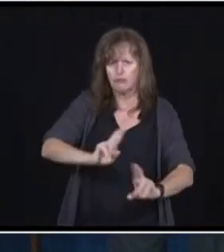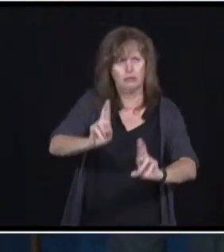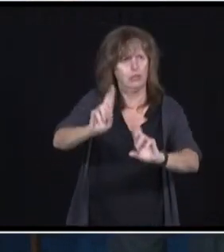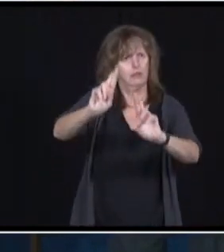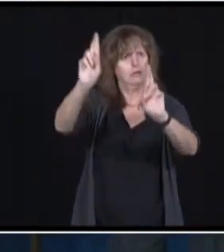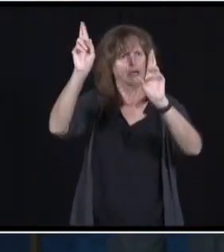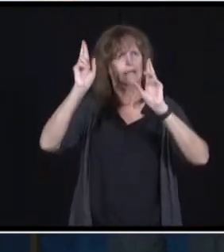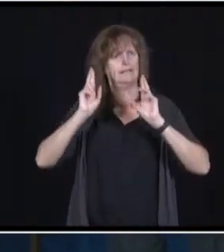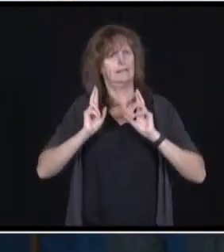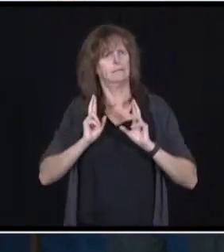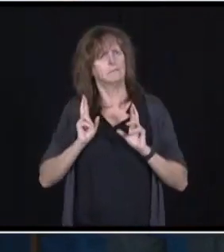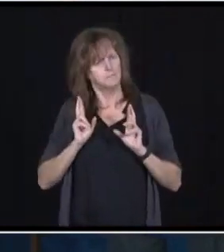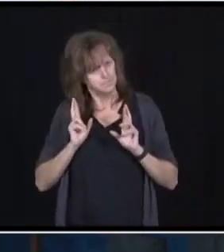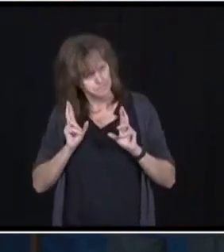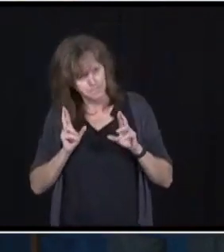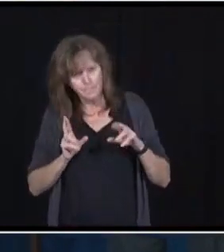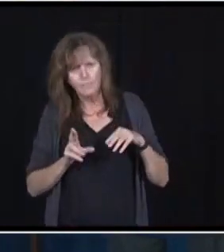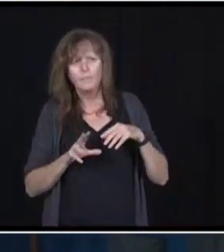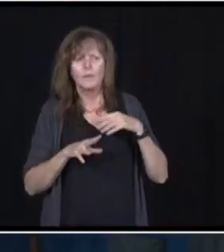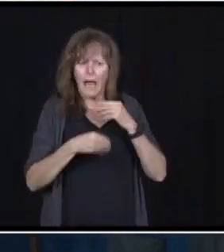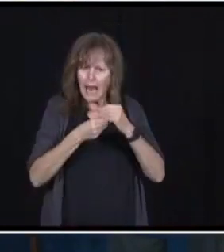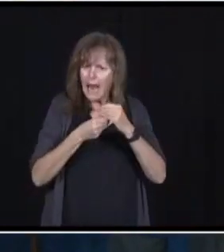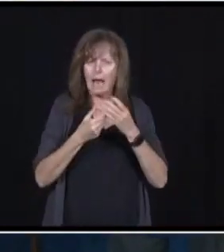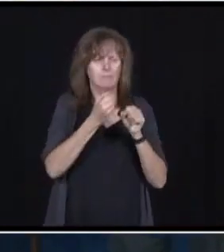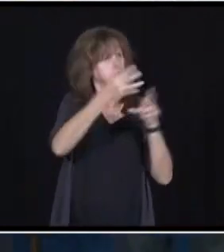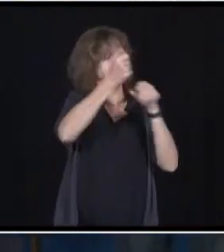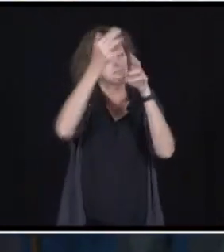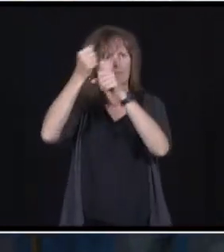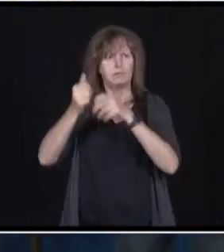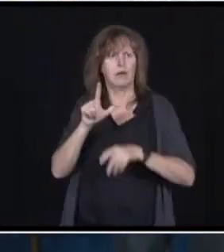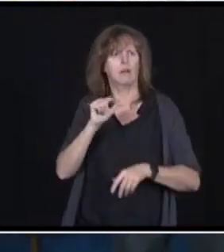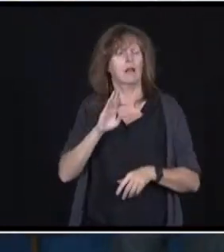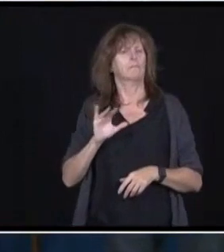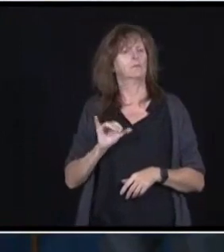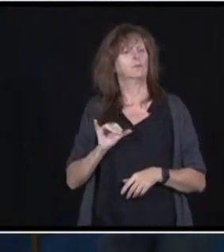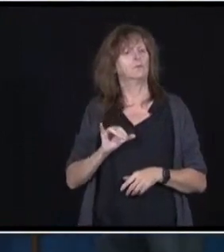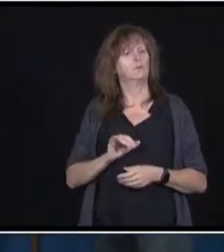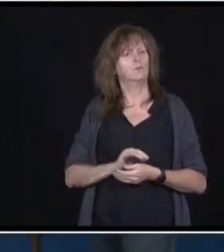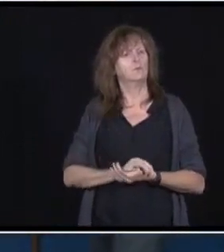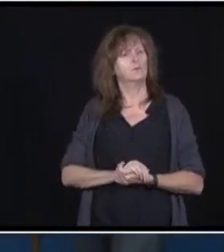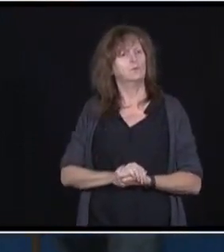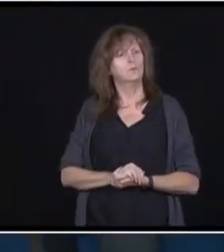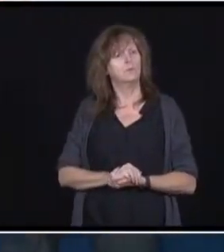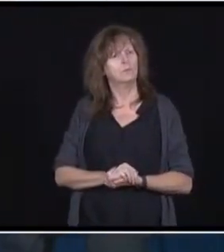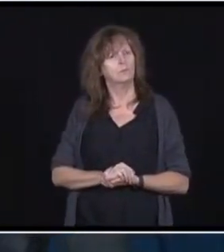being decanted from long-term care homes into her hospitals, as well as catching up of the postponed surgeries from wave one.